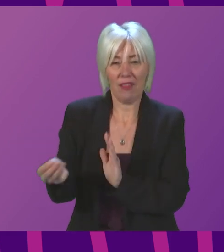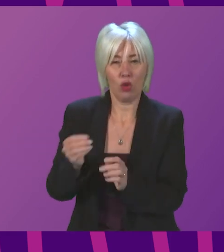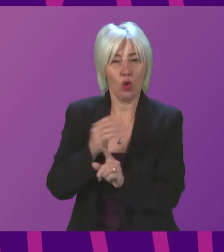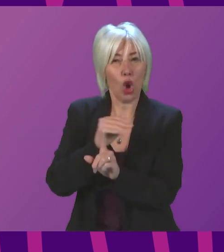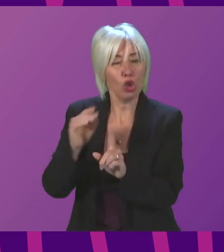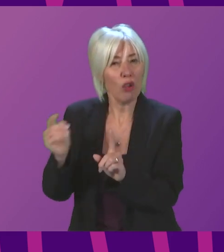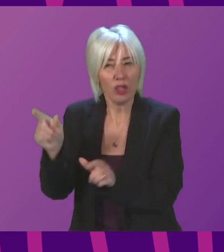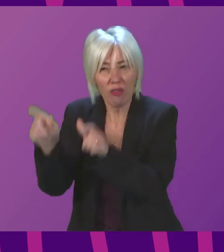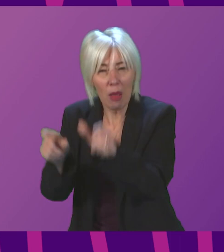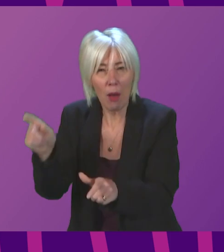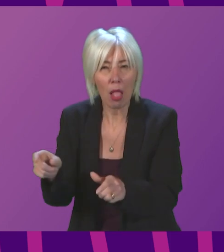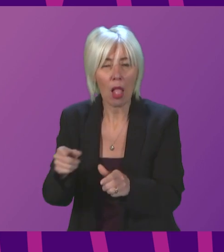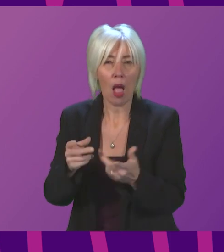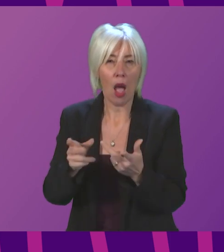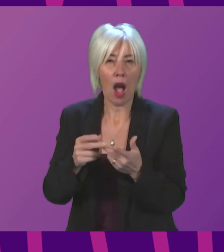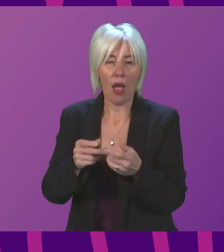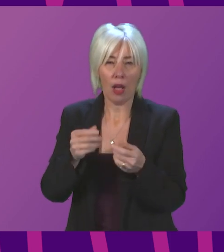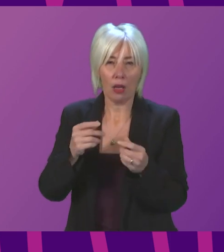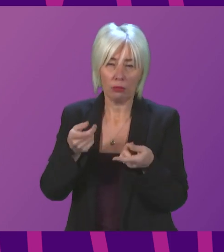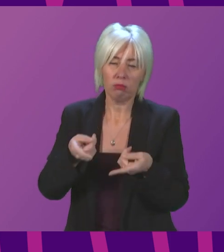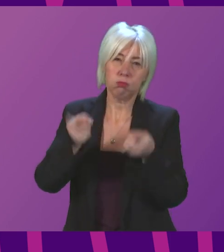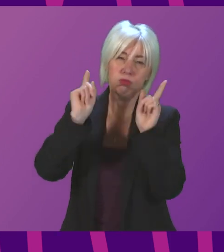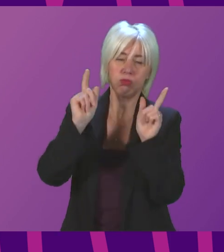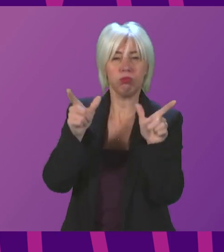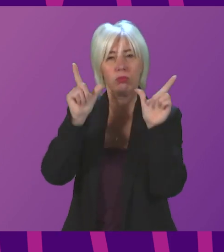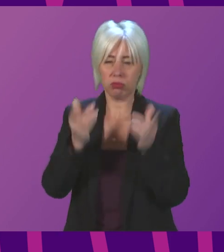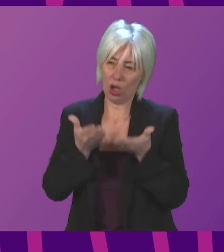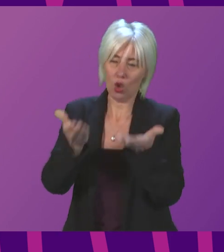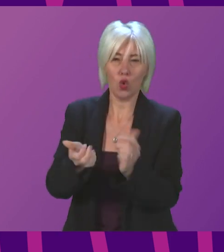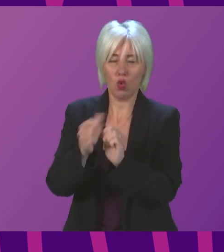roles and peerages were handed to political cronies; and an ethics adviser was shown the